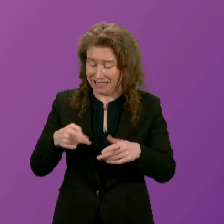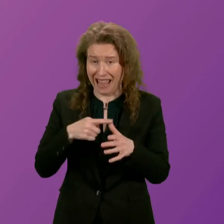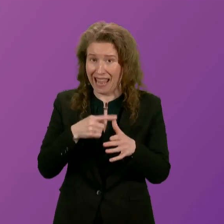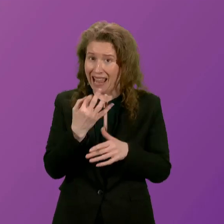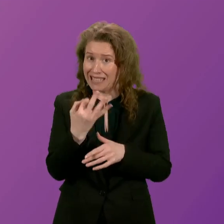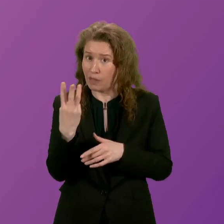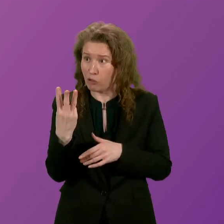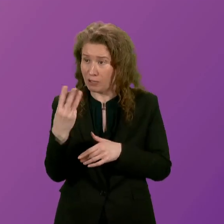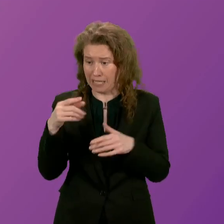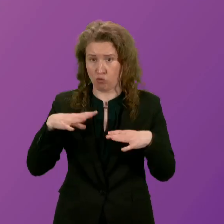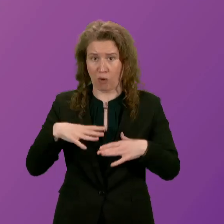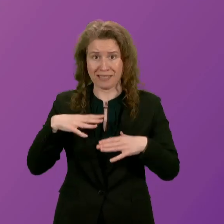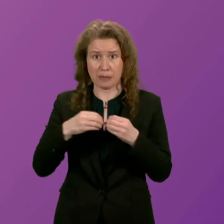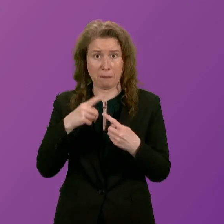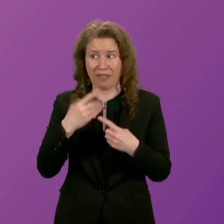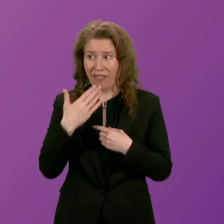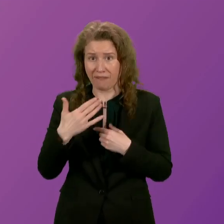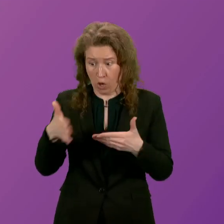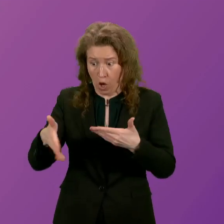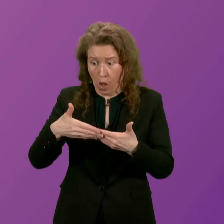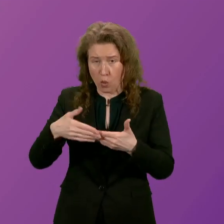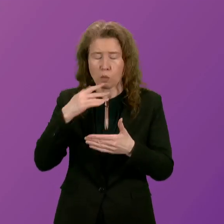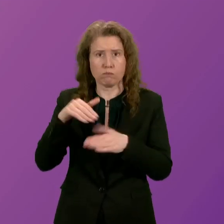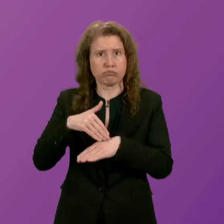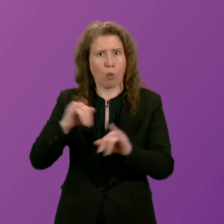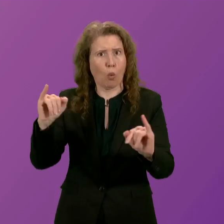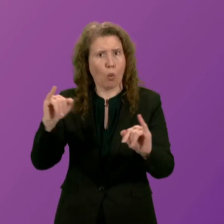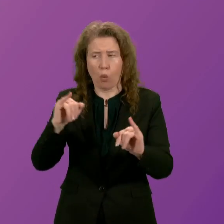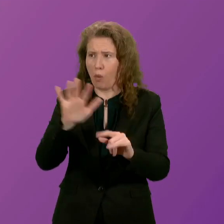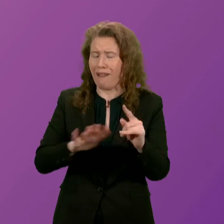at the Rest and Be Thankful has on the economy and the people of Argyll. However,